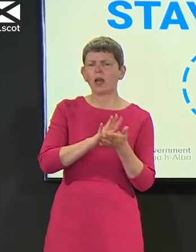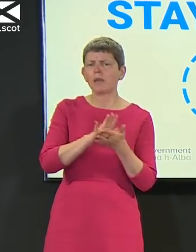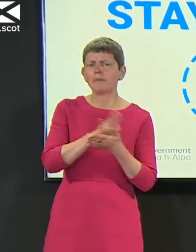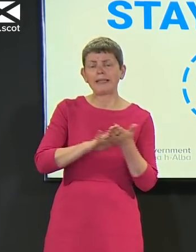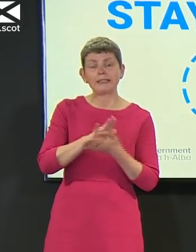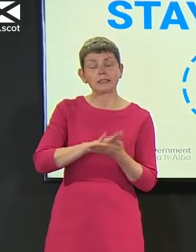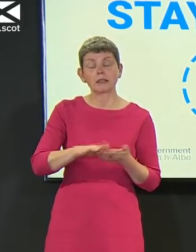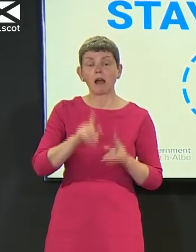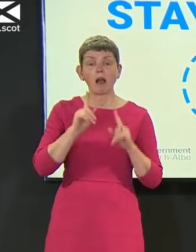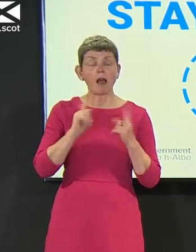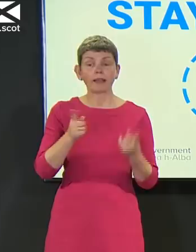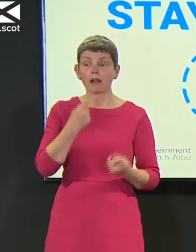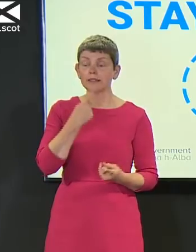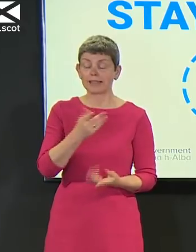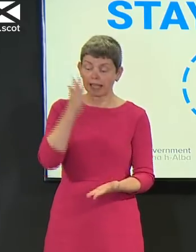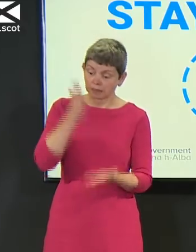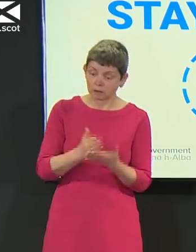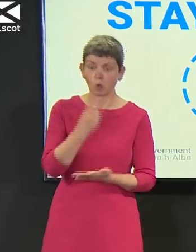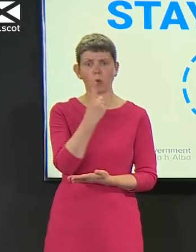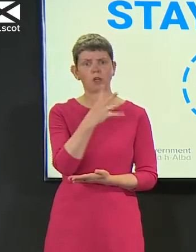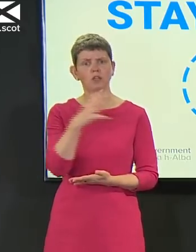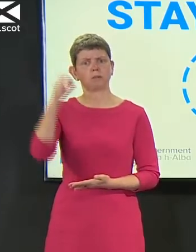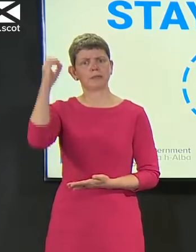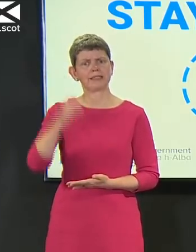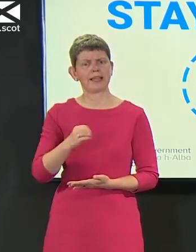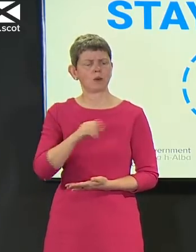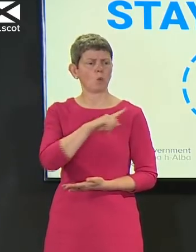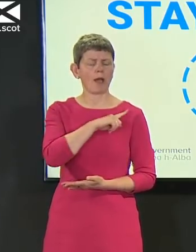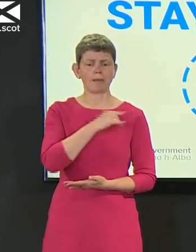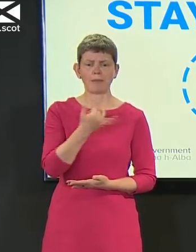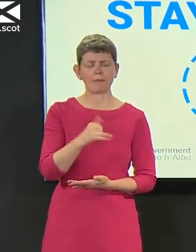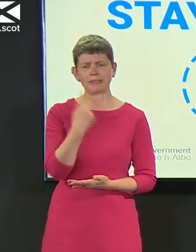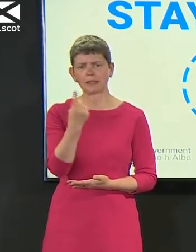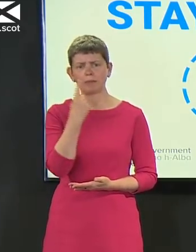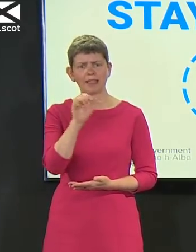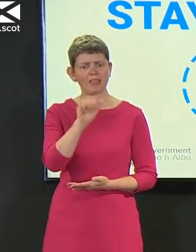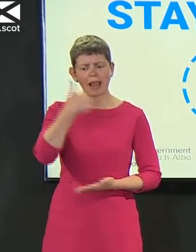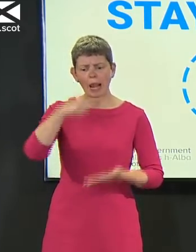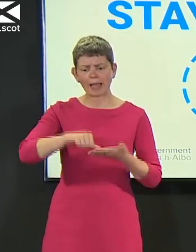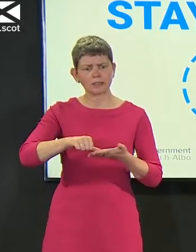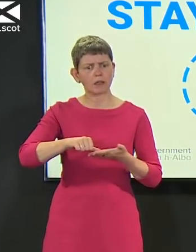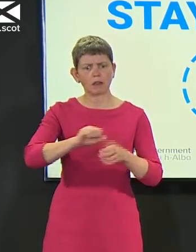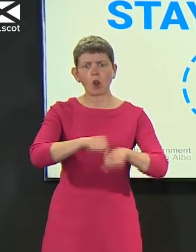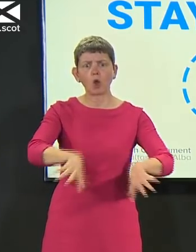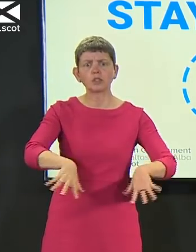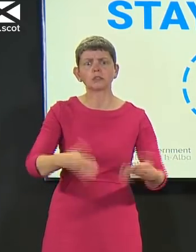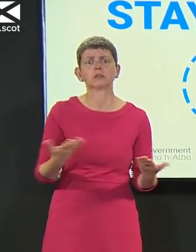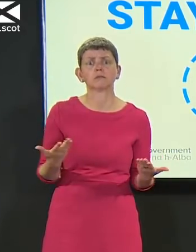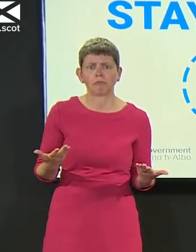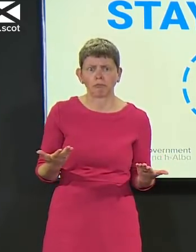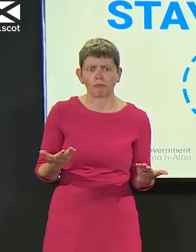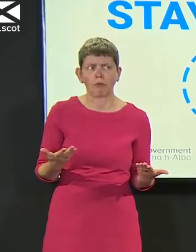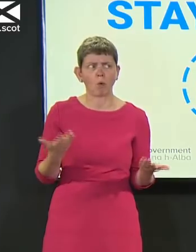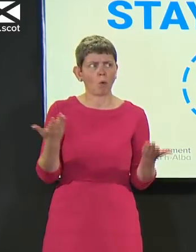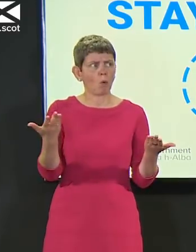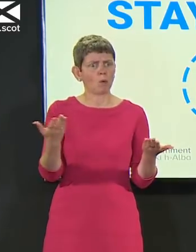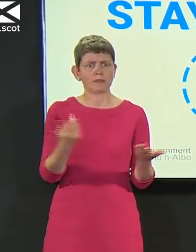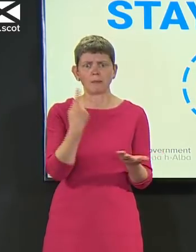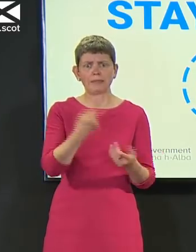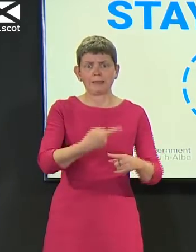letter might have gone missing in the post i don't want to stand here and say everybody has been offered the vaccine and then somebody you know in one of these groups is sitting at home saying